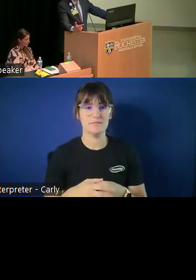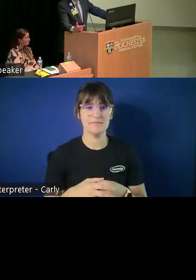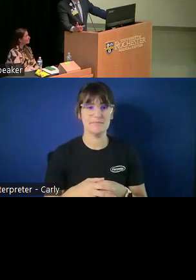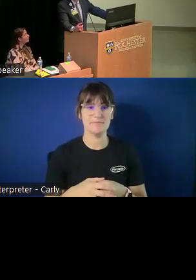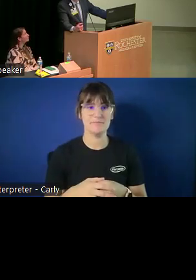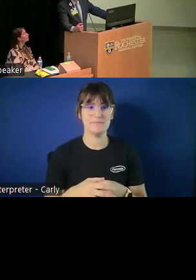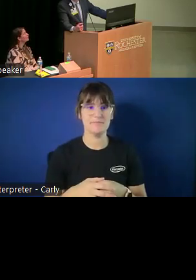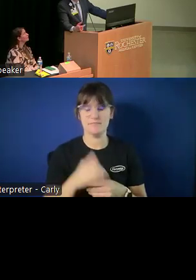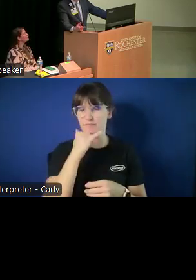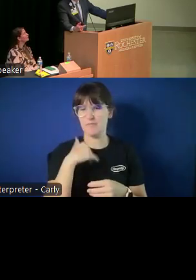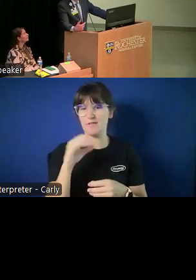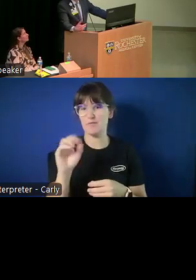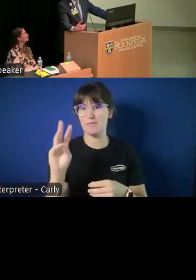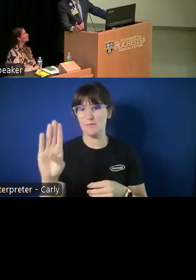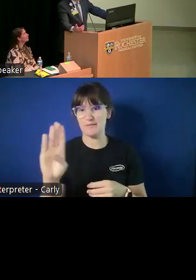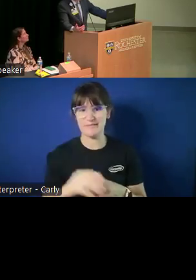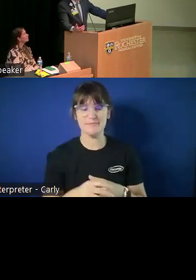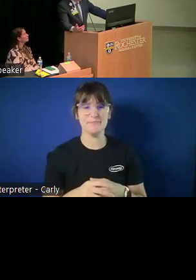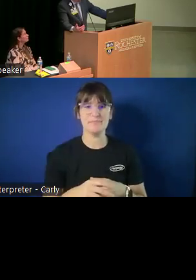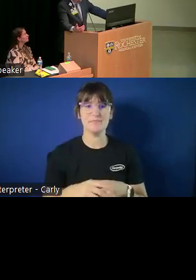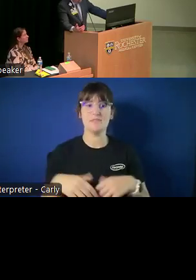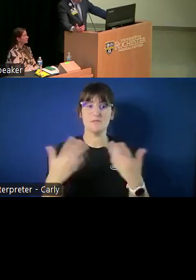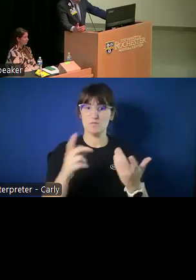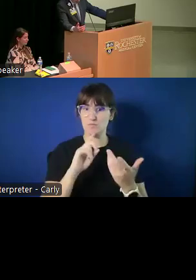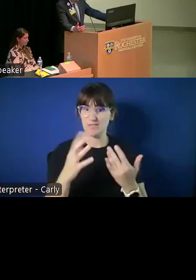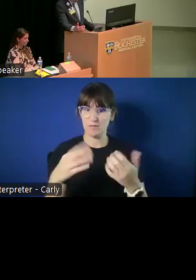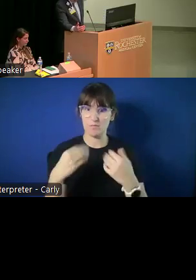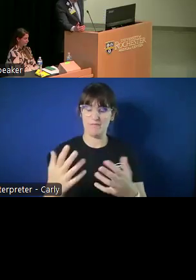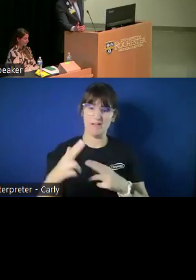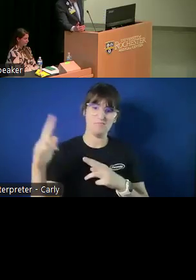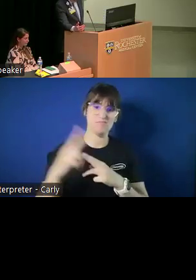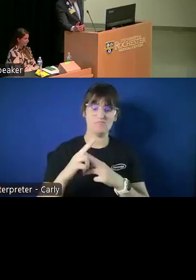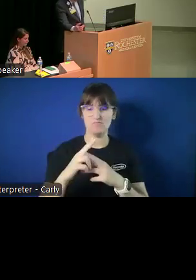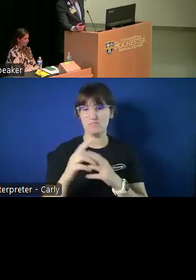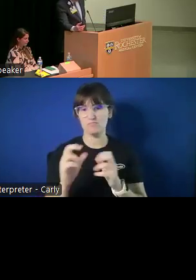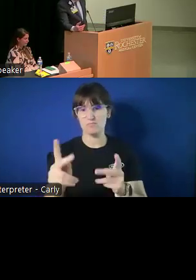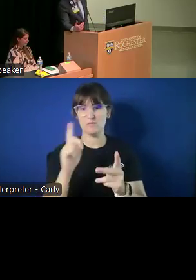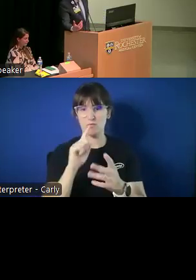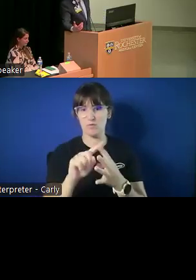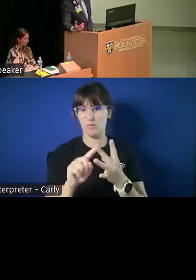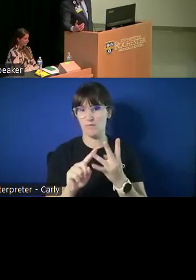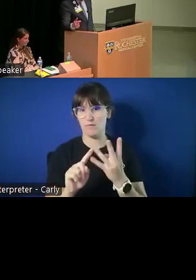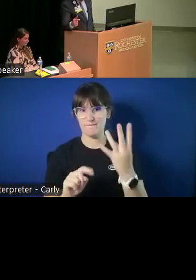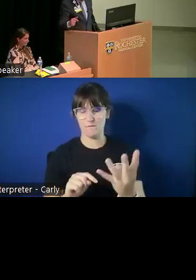highest quality that's accessible and actionable about well-being across the institution undertake